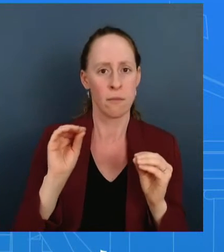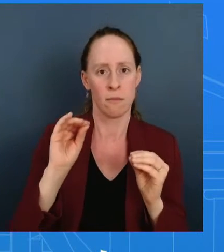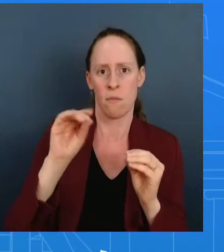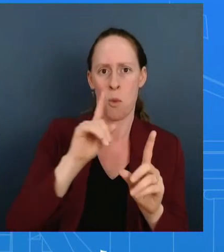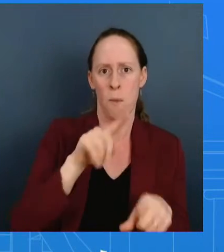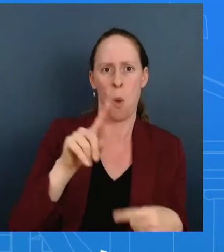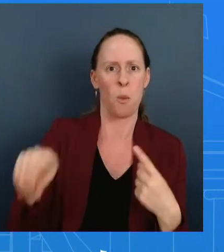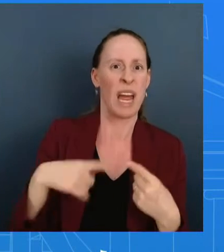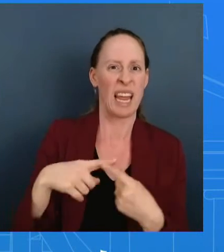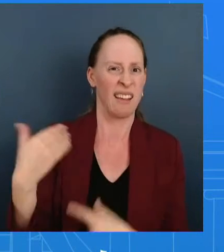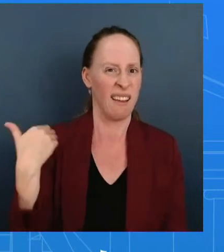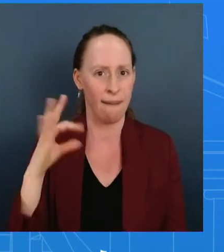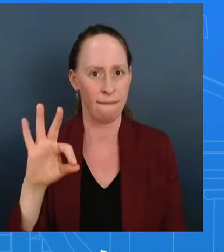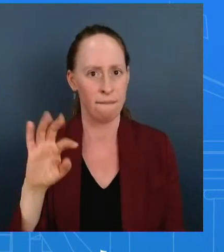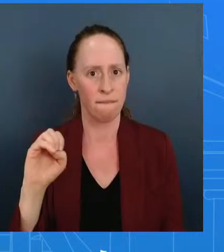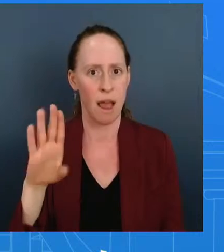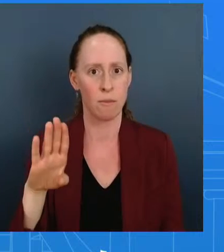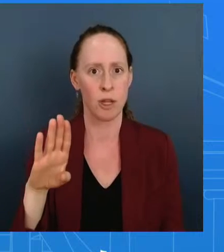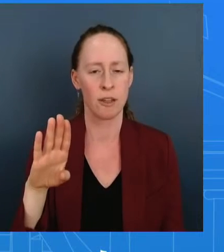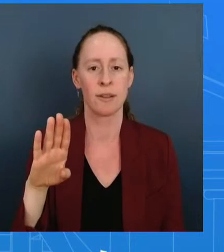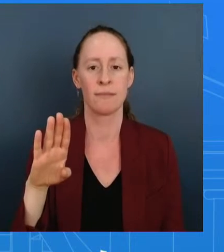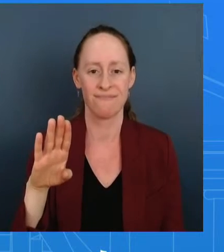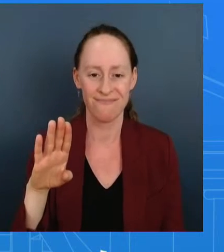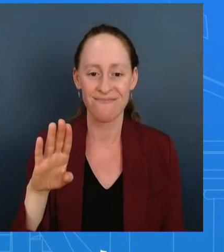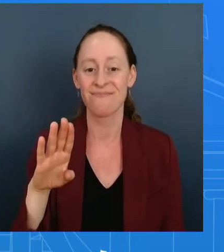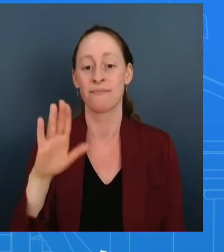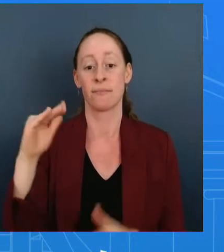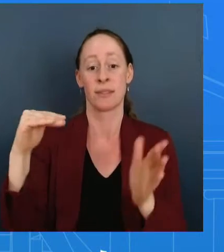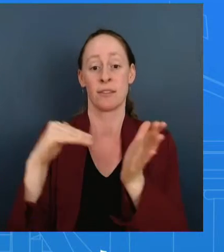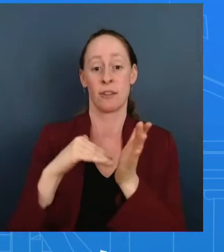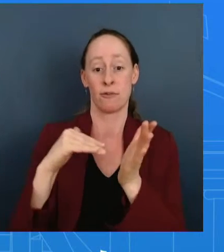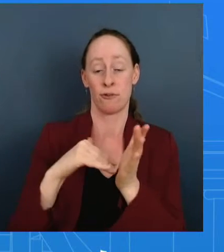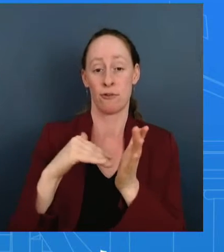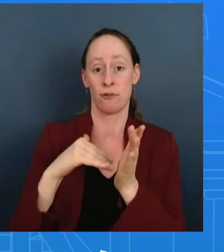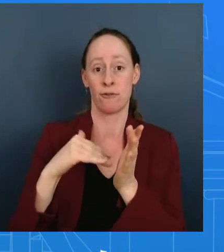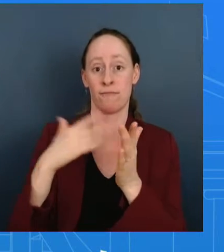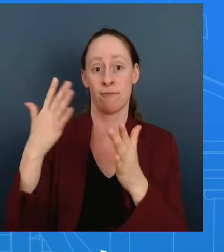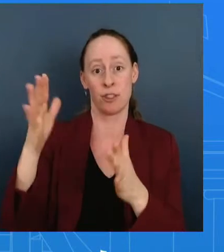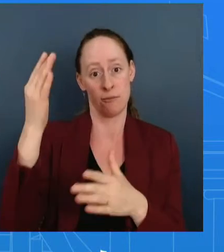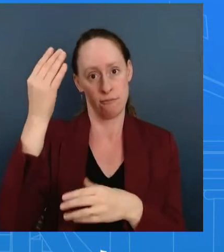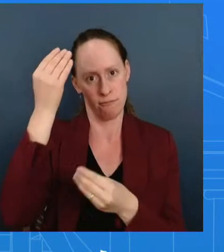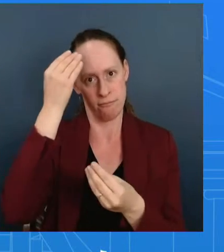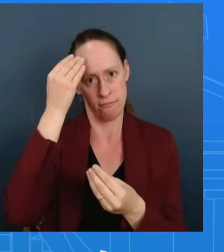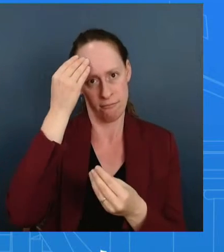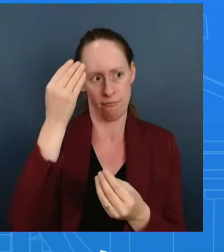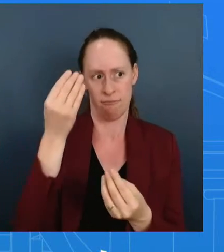And I shared -- I said to you it's happened three times. Each time there is a physical that occurs,